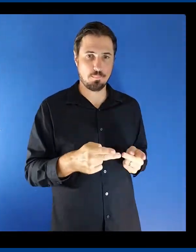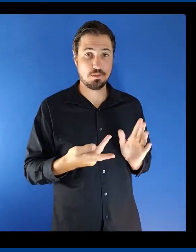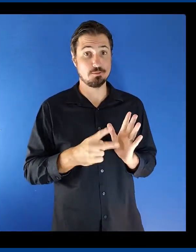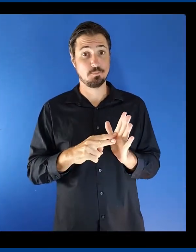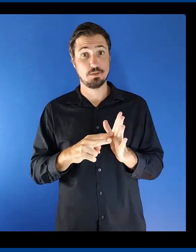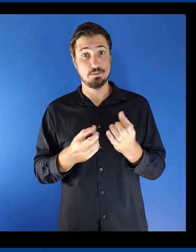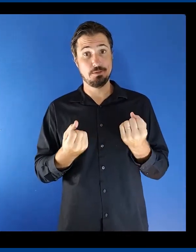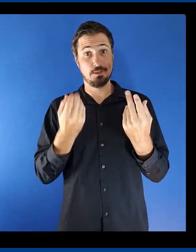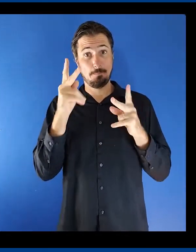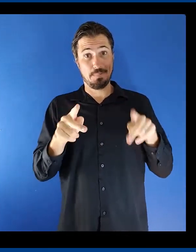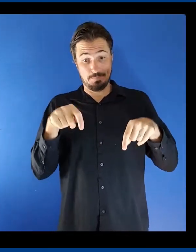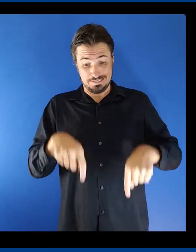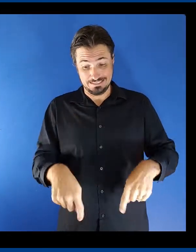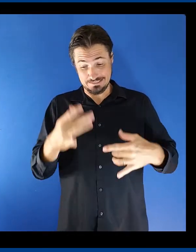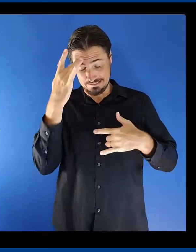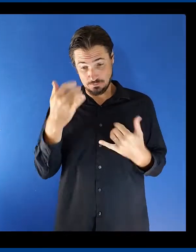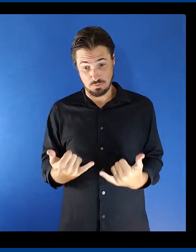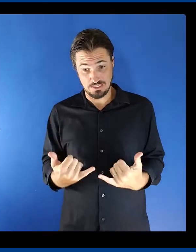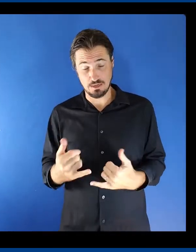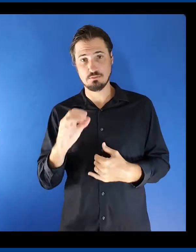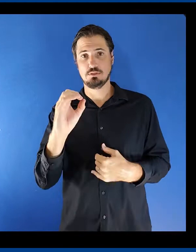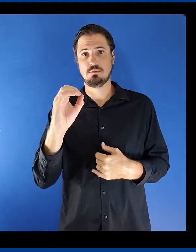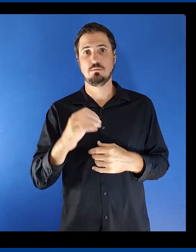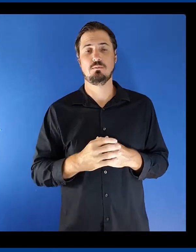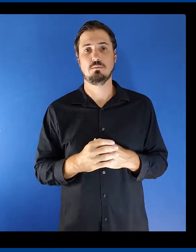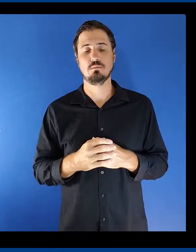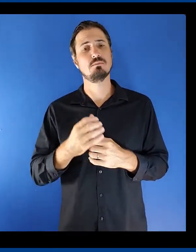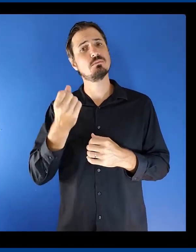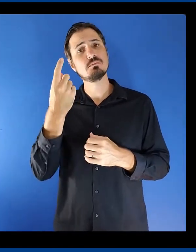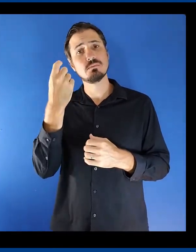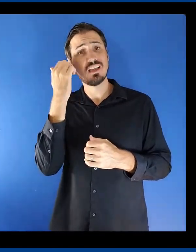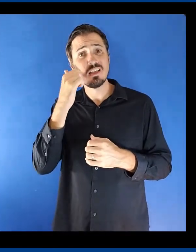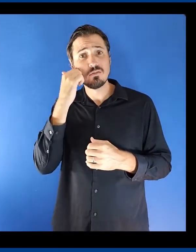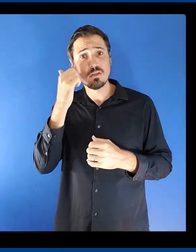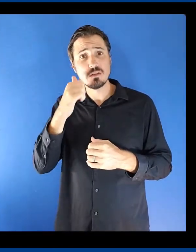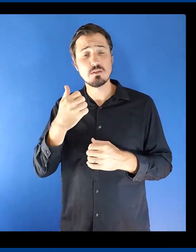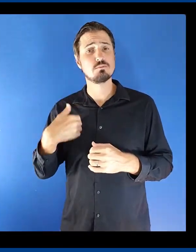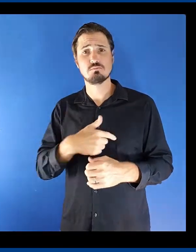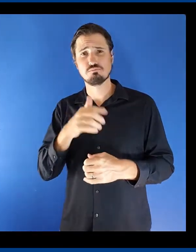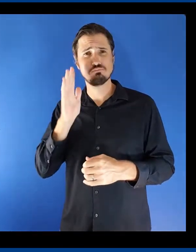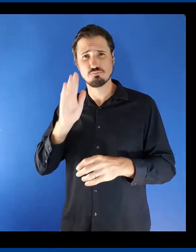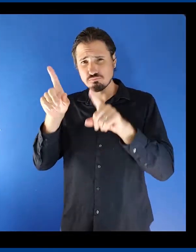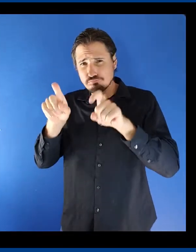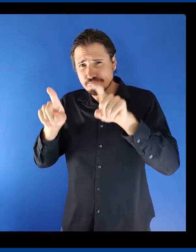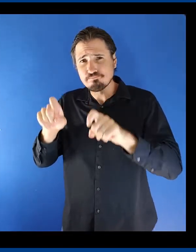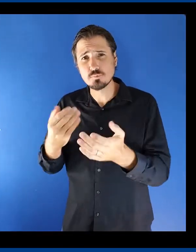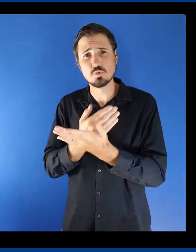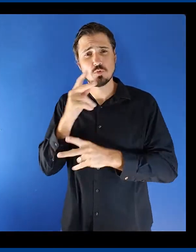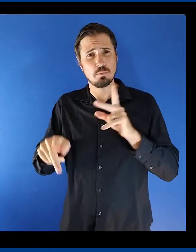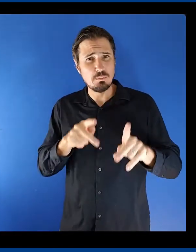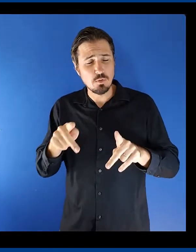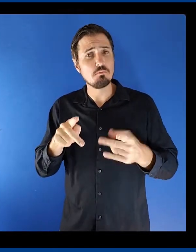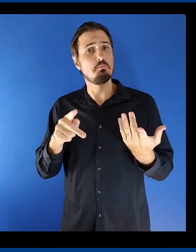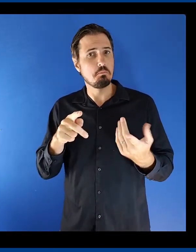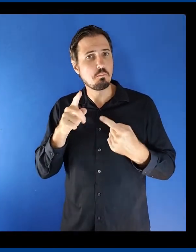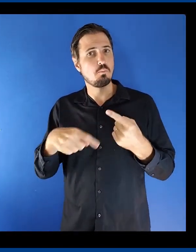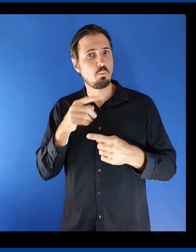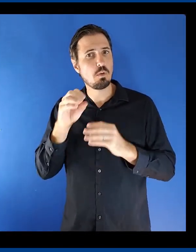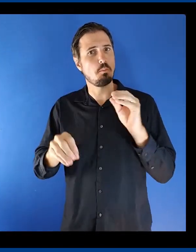Testing continues on Kauai on a daily basis. As we resume more activities and travel, we expect new cases to appear.